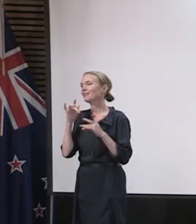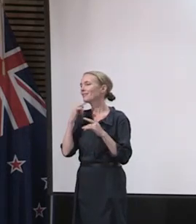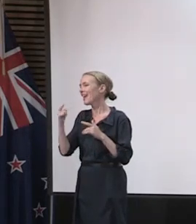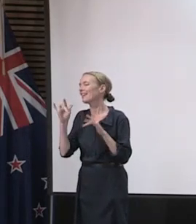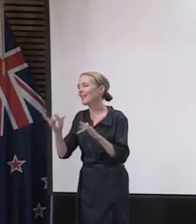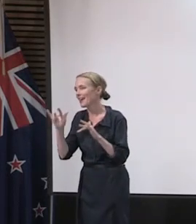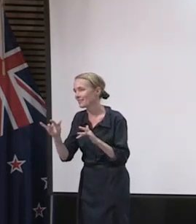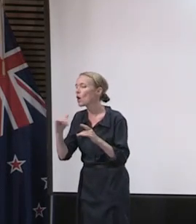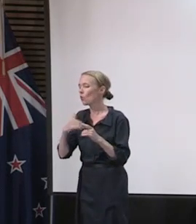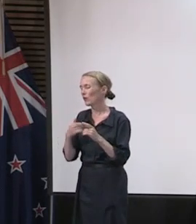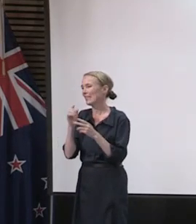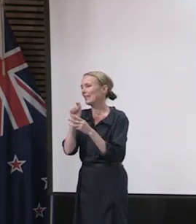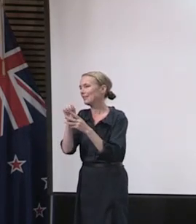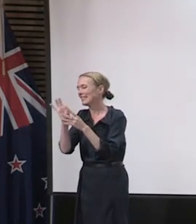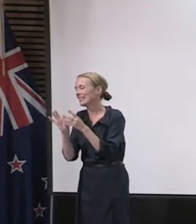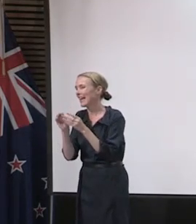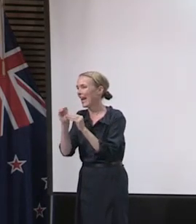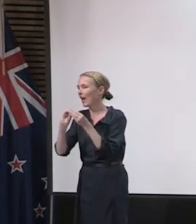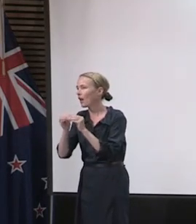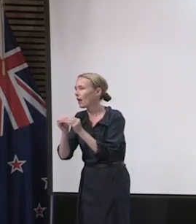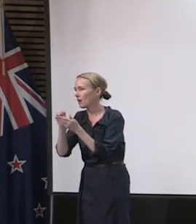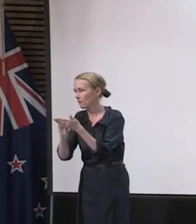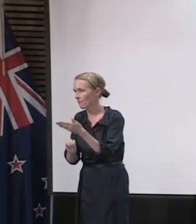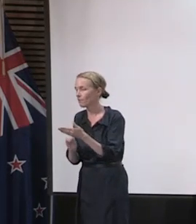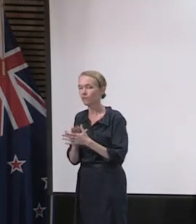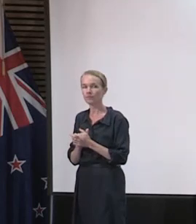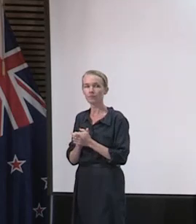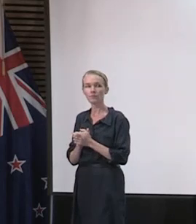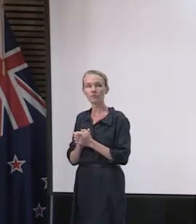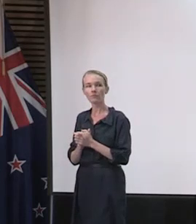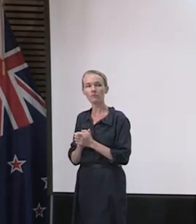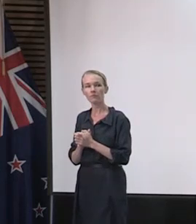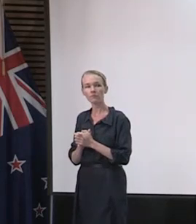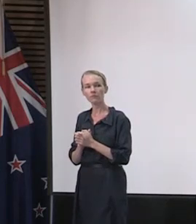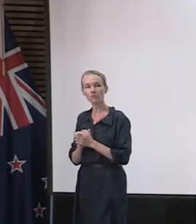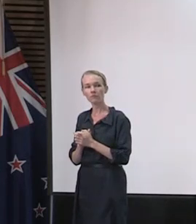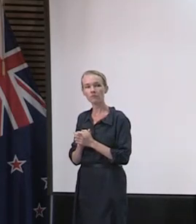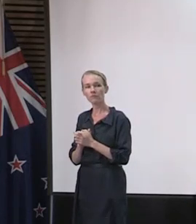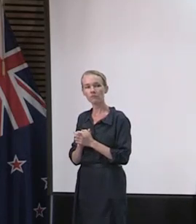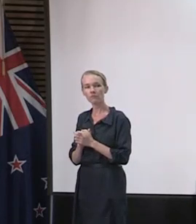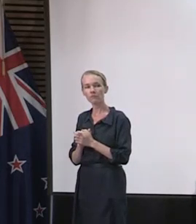knowledge there is a gap. We have plugged it. It will require a longer term